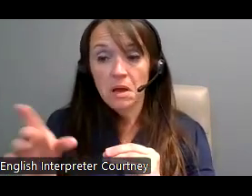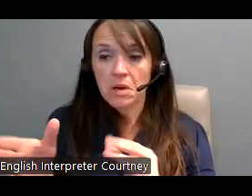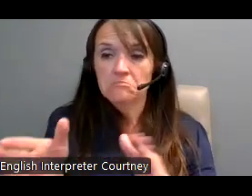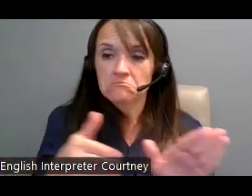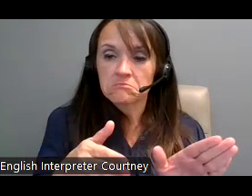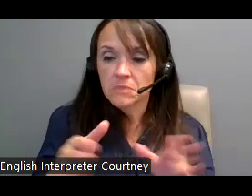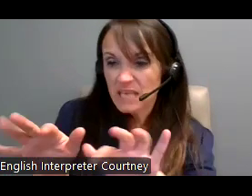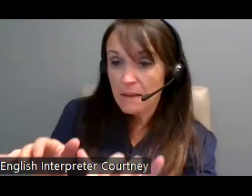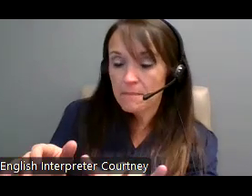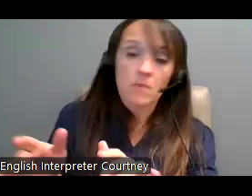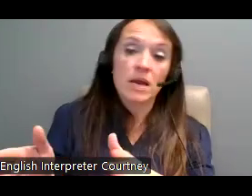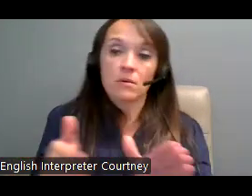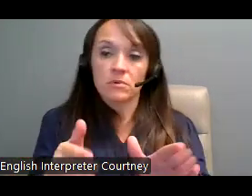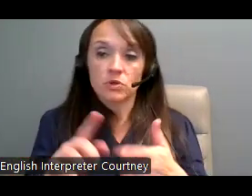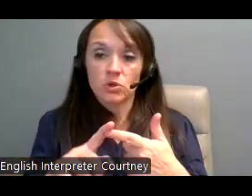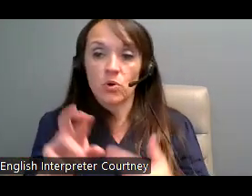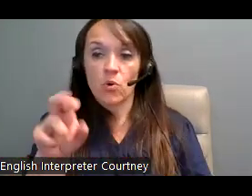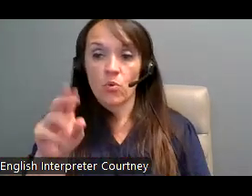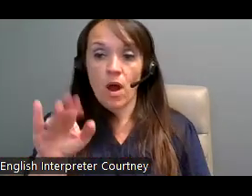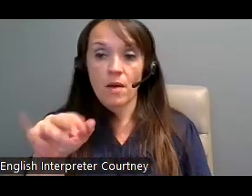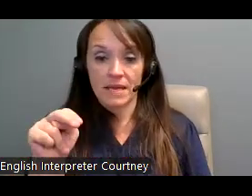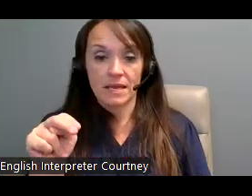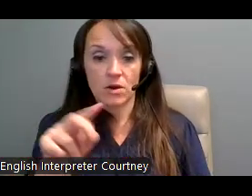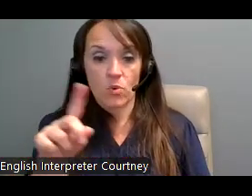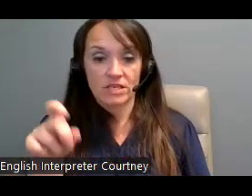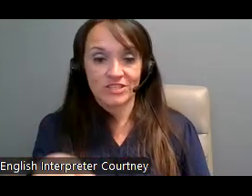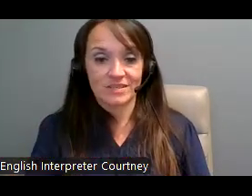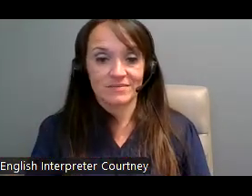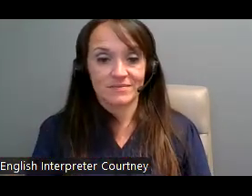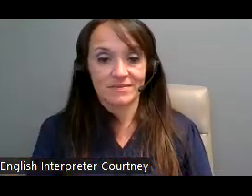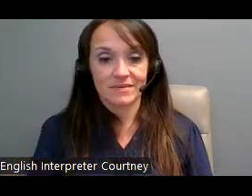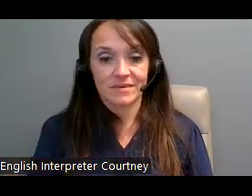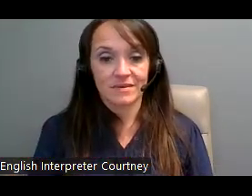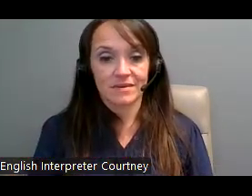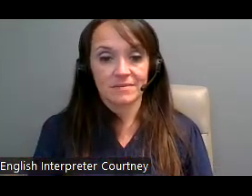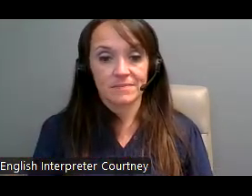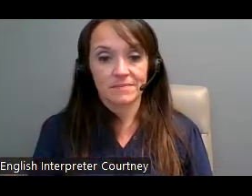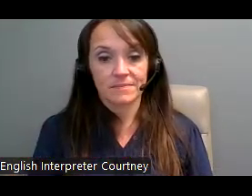we recovered a lot of information there. Does logistic care in South Carolina is still